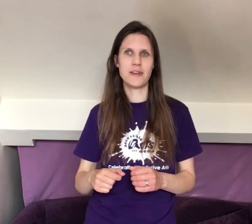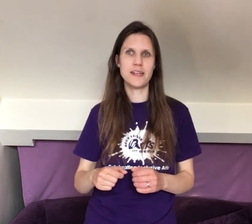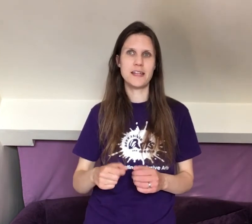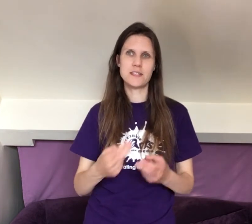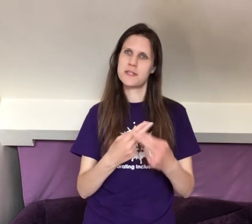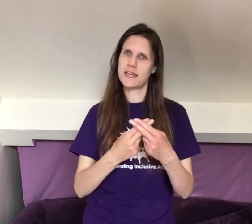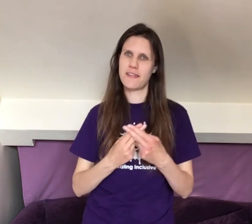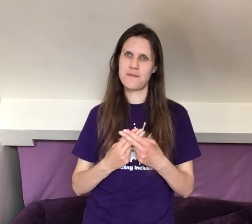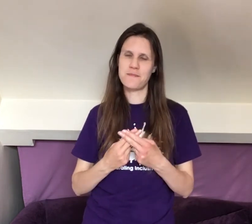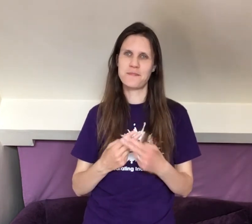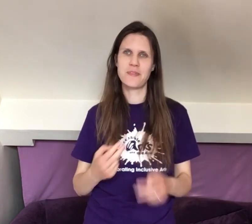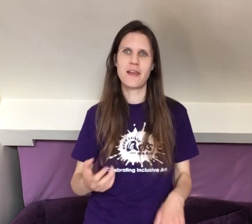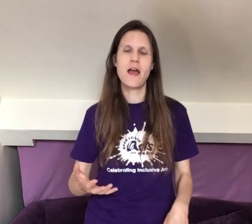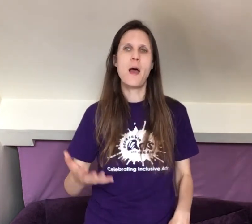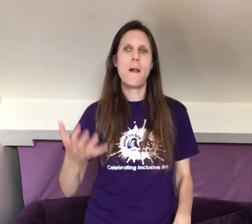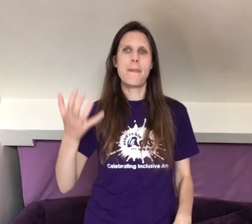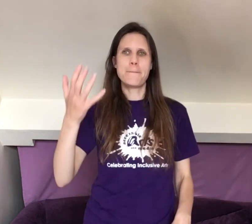Ready? Let’s do it together.